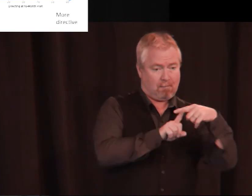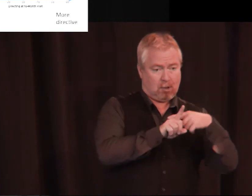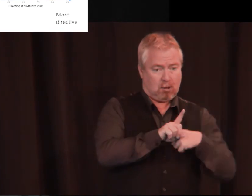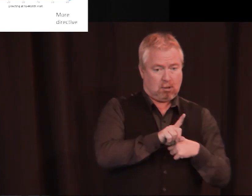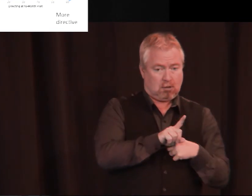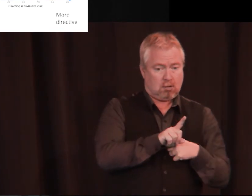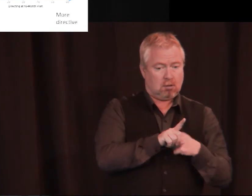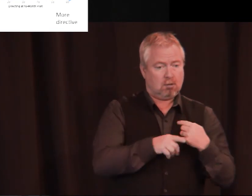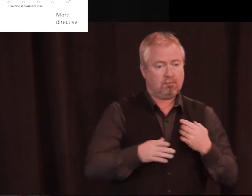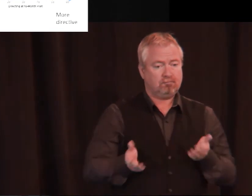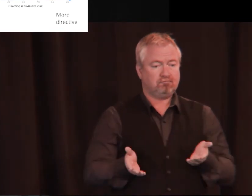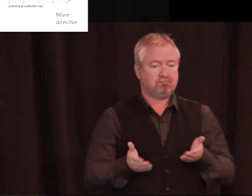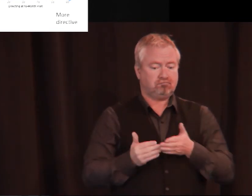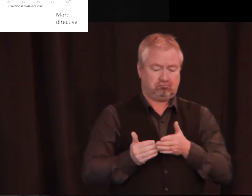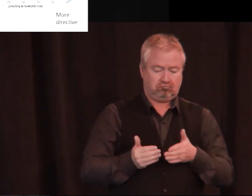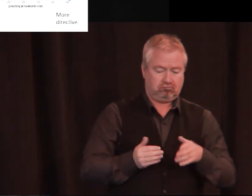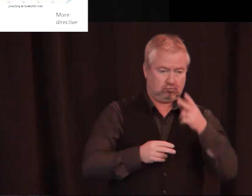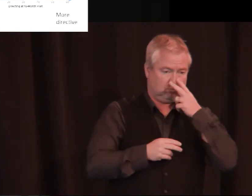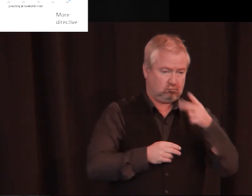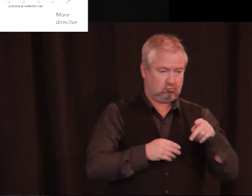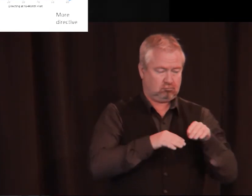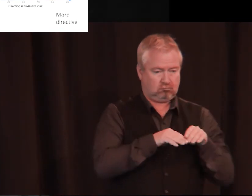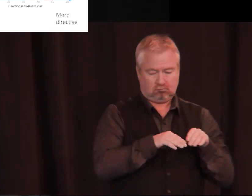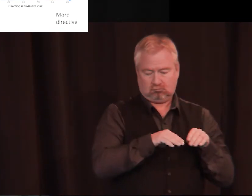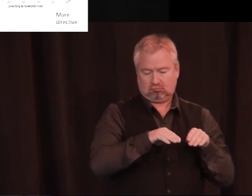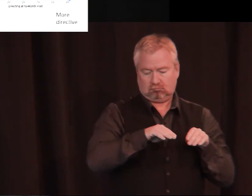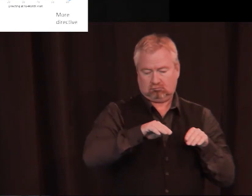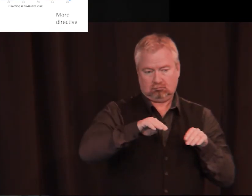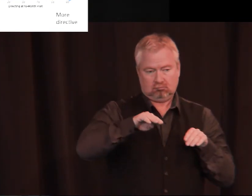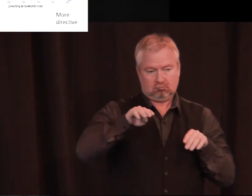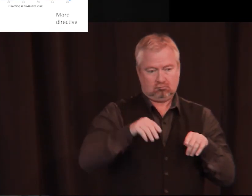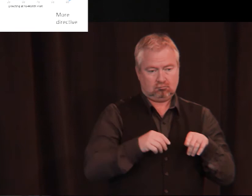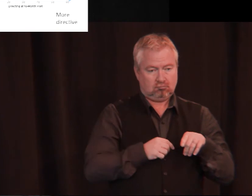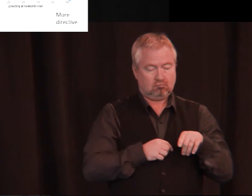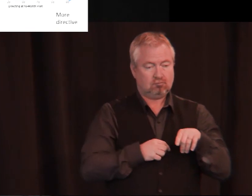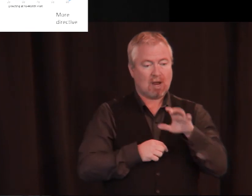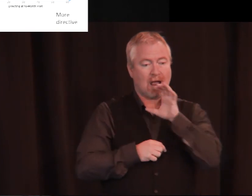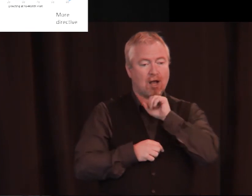so, as you go up, see if the -- yeah -- as you go up that means the parent was more directive,